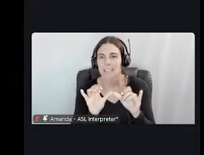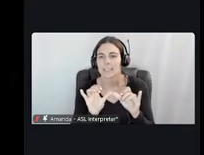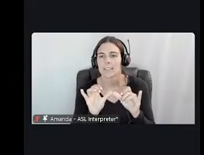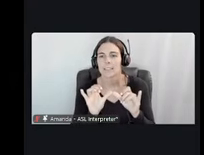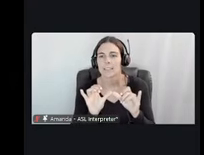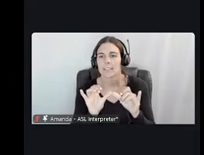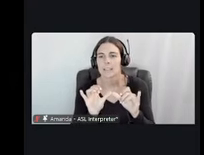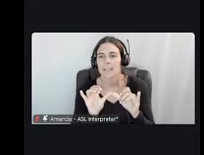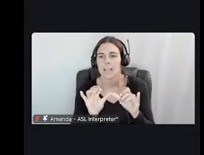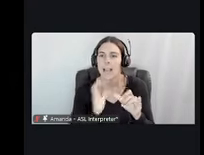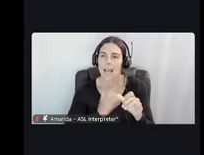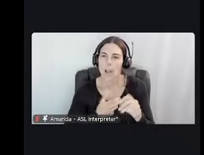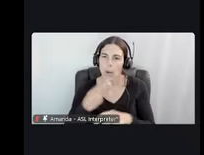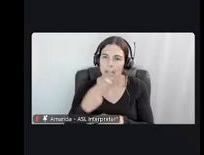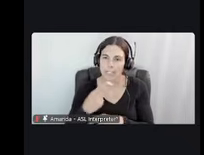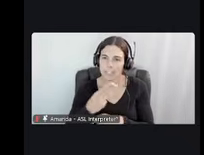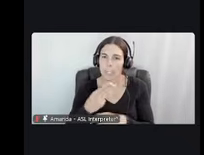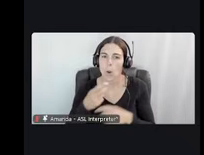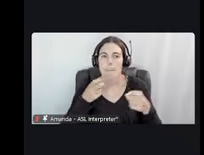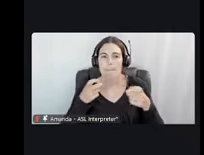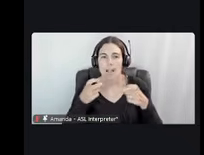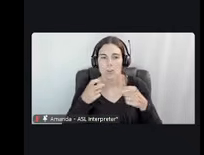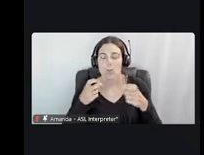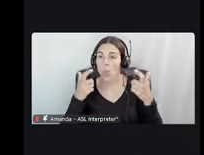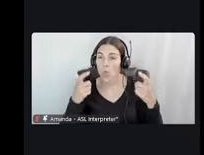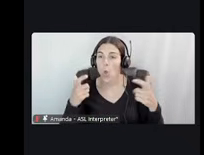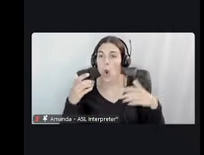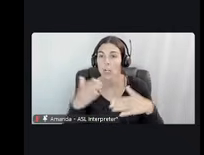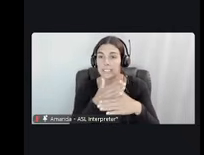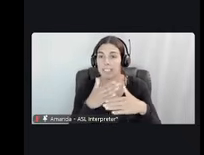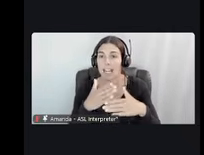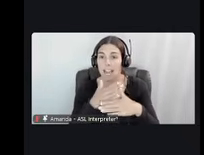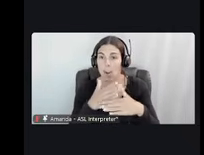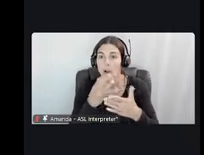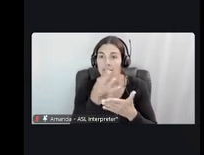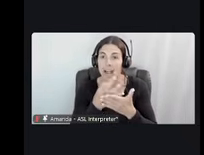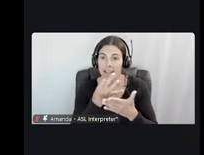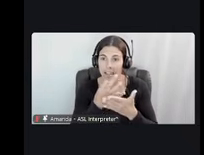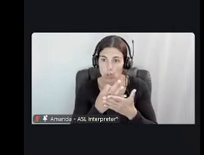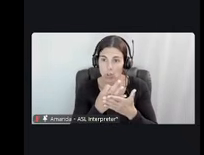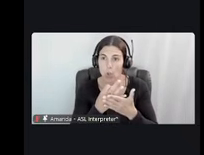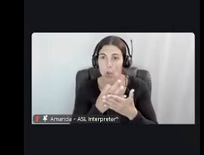um history with managing large-scale financial um implementations, large-scale regional